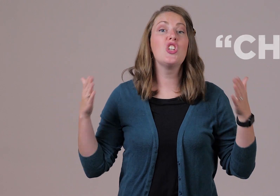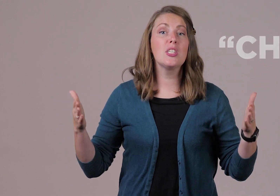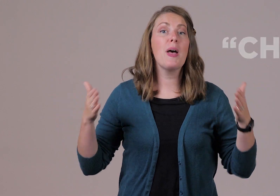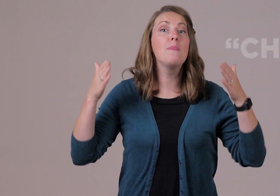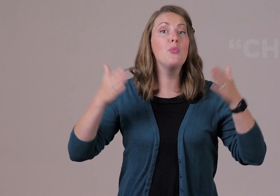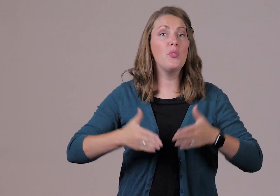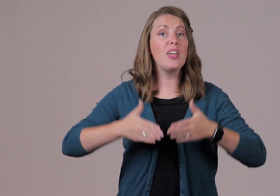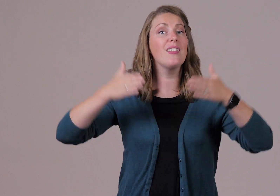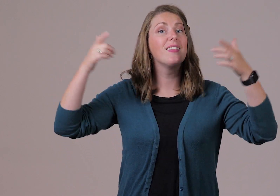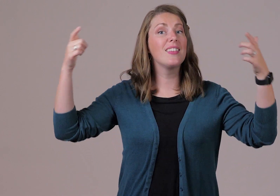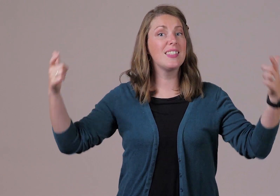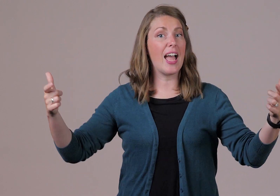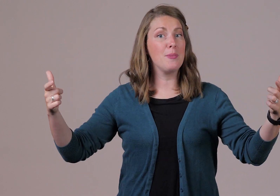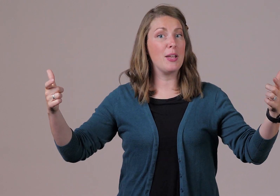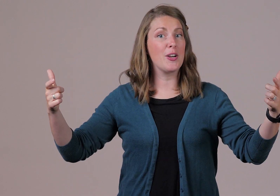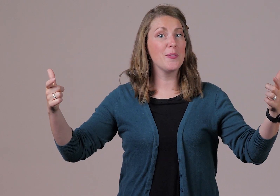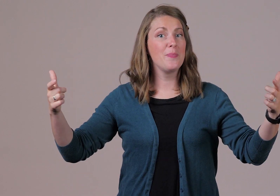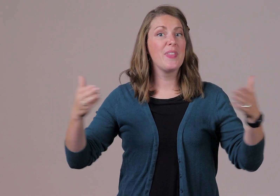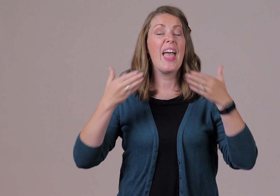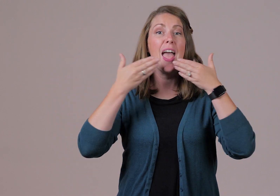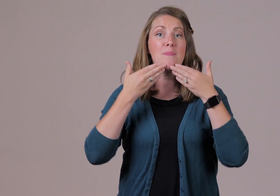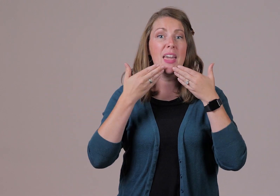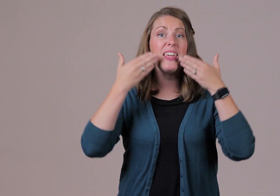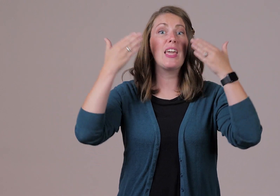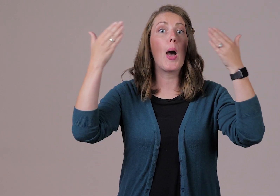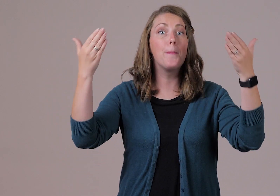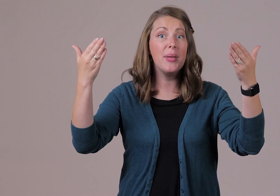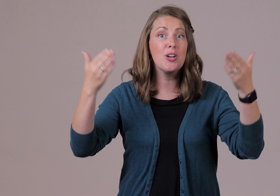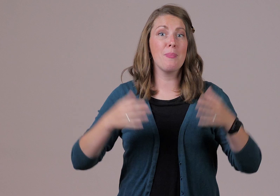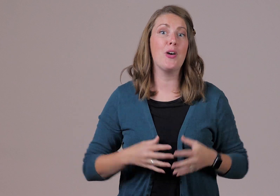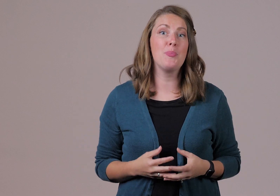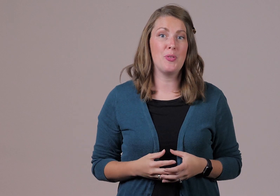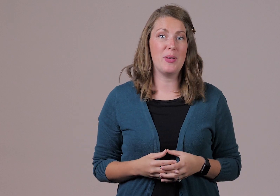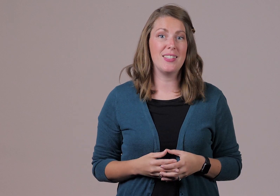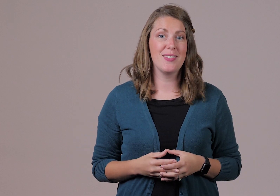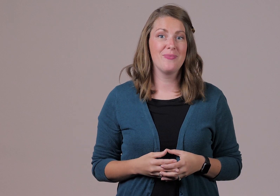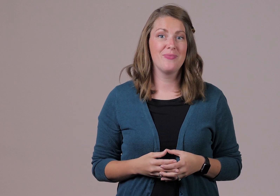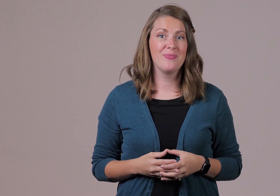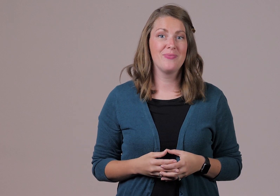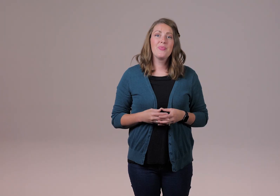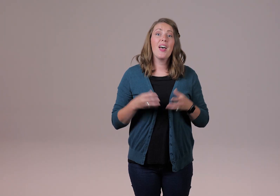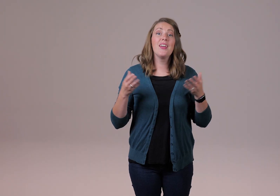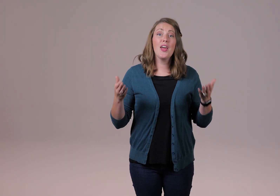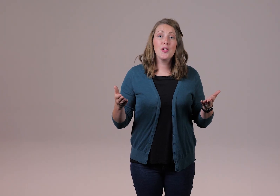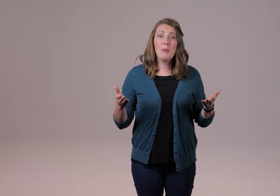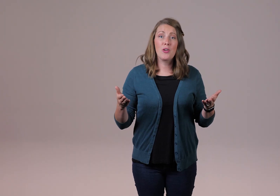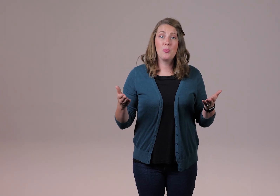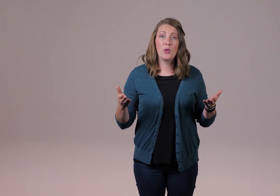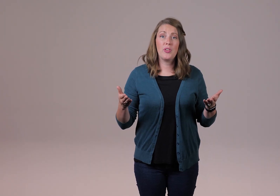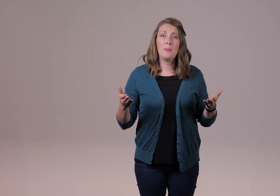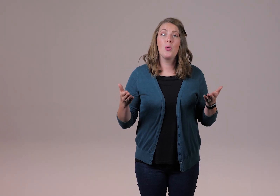just by moving the sign bigger and making a bigger mouth movement. Another mouth morpheme